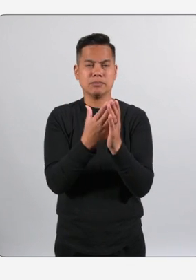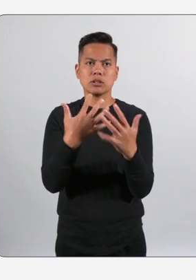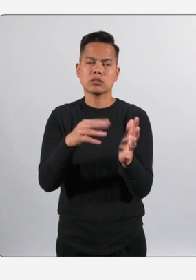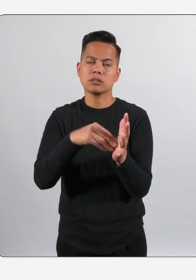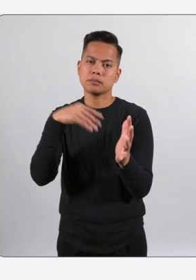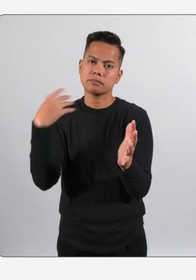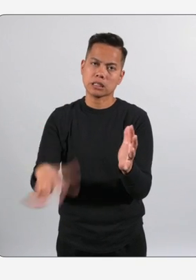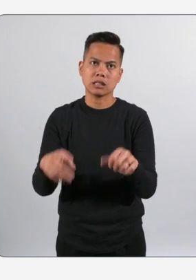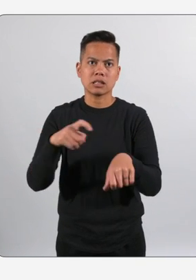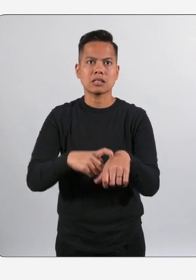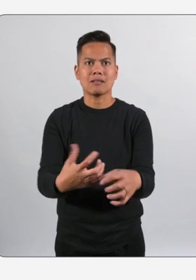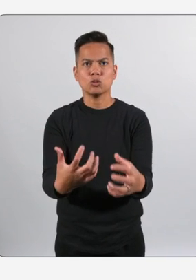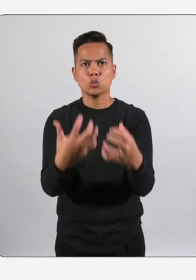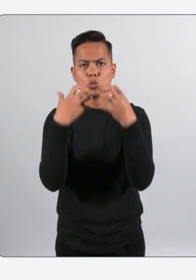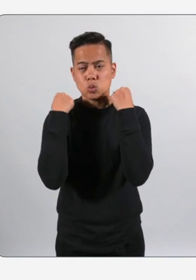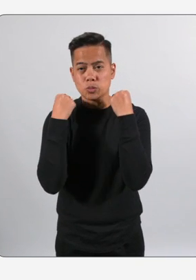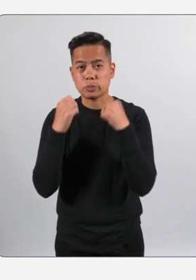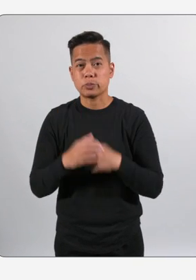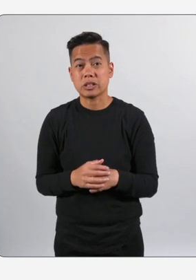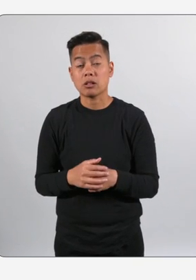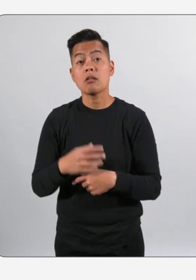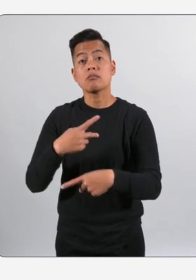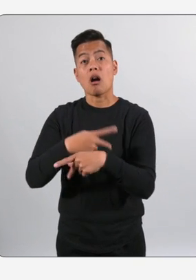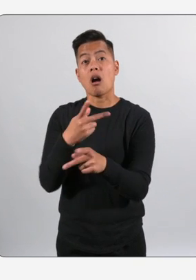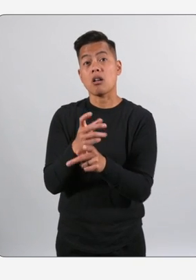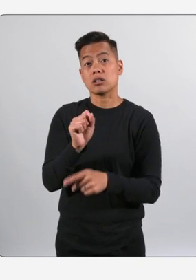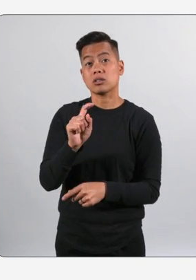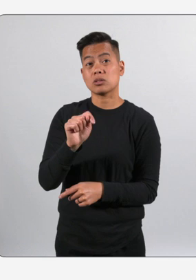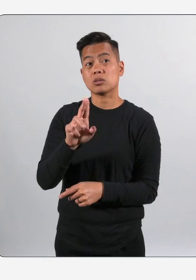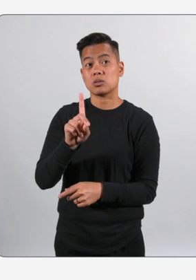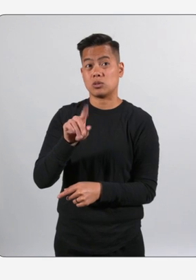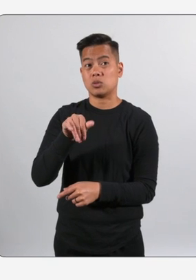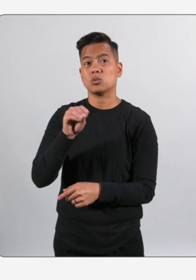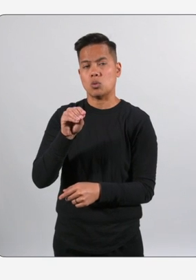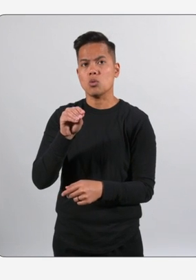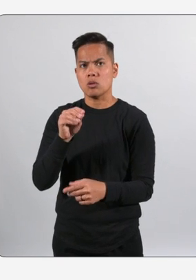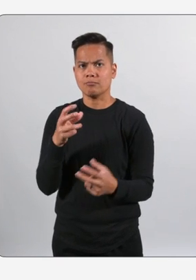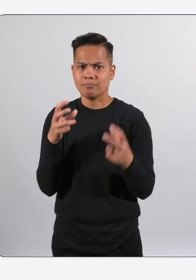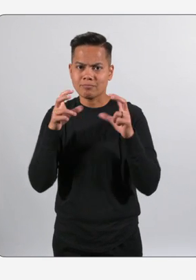Using our new Product Studio to enhance and create high quality